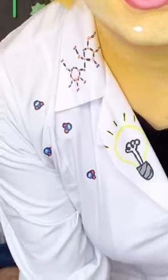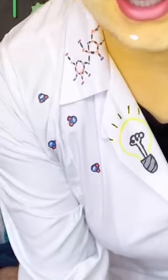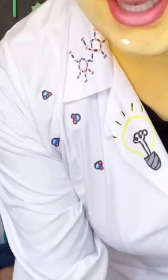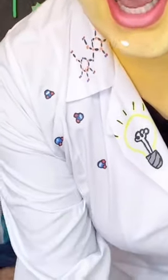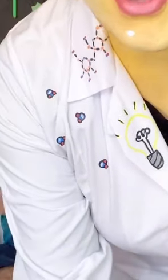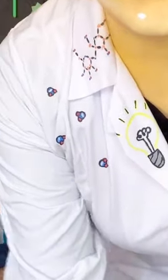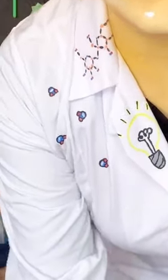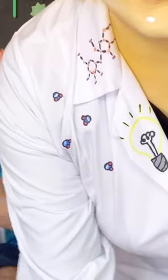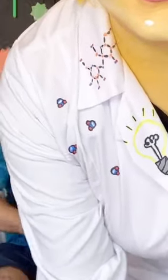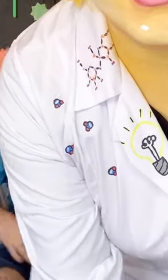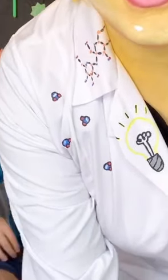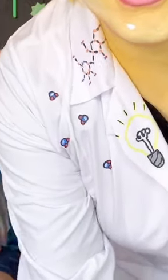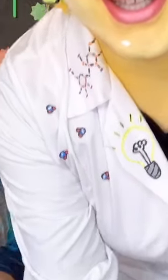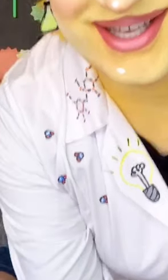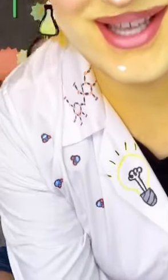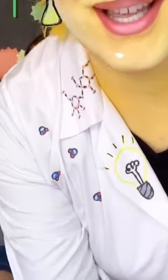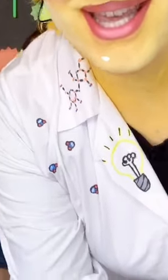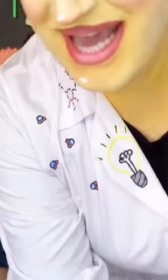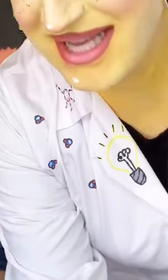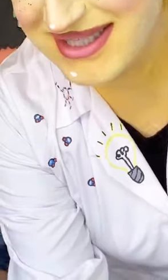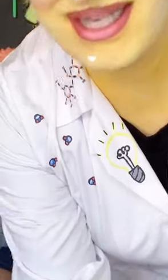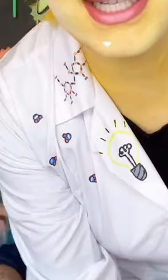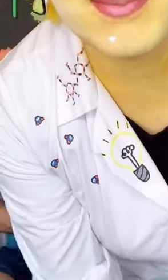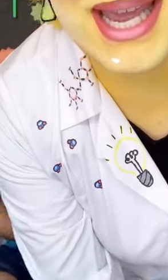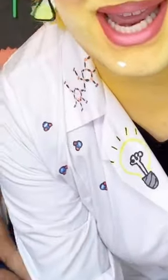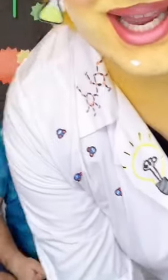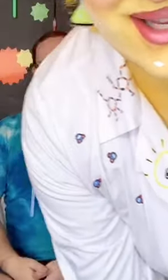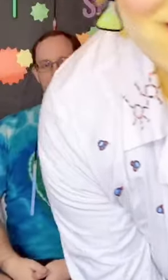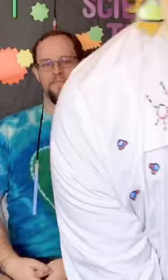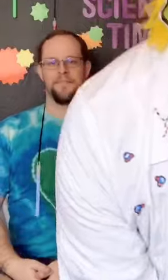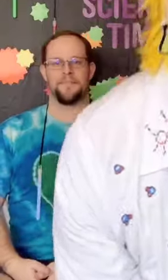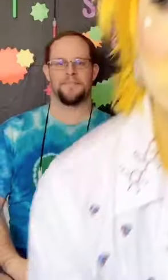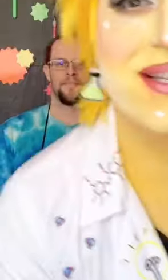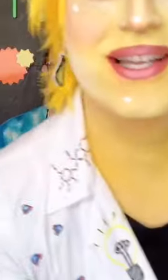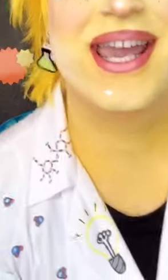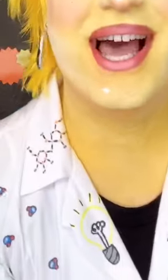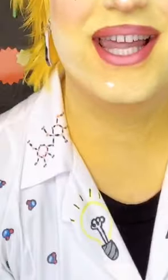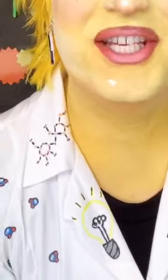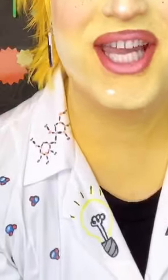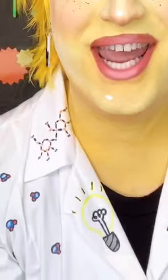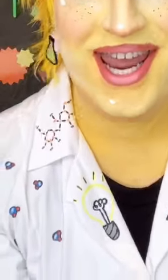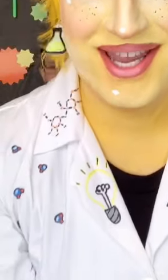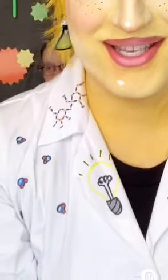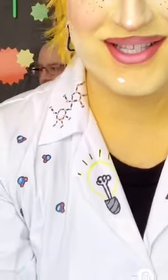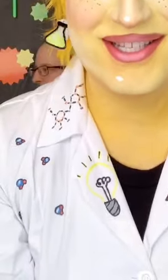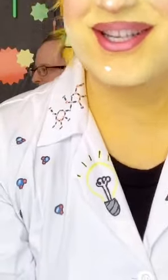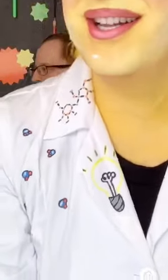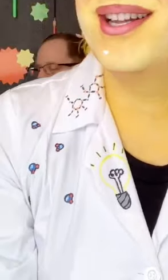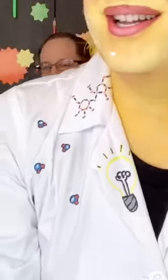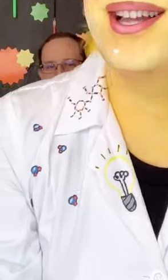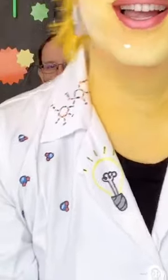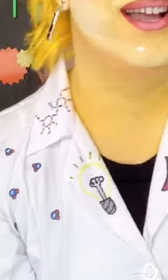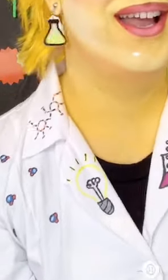Hello! Yes, it is me! Cali Je!